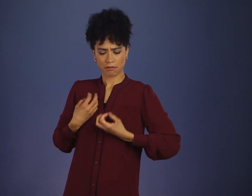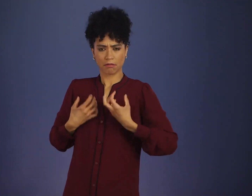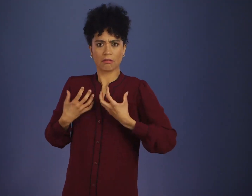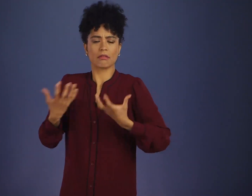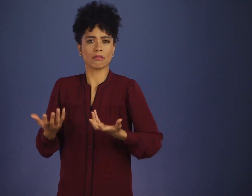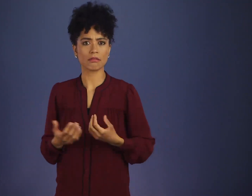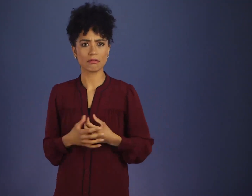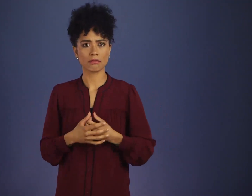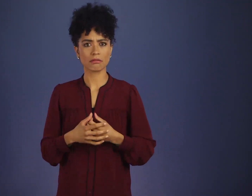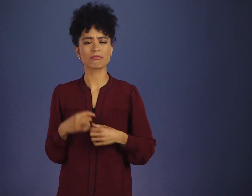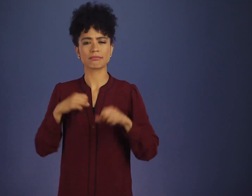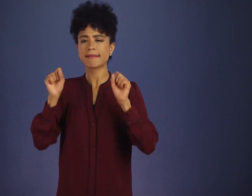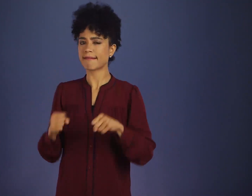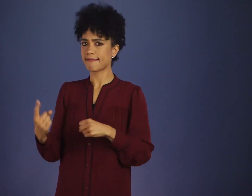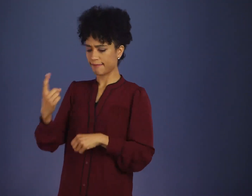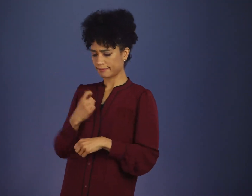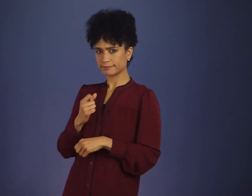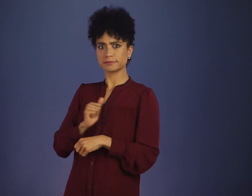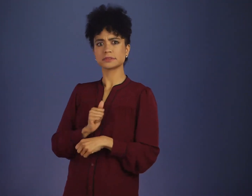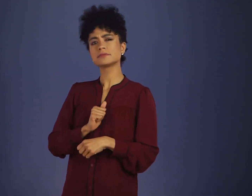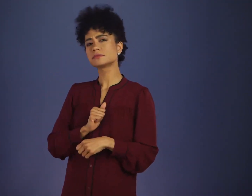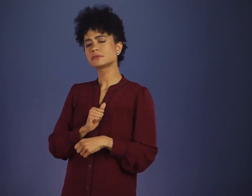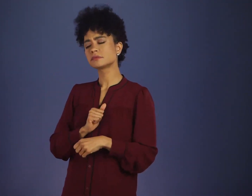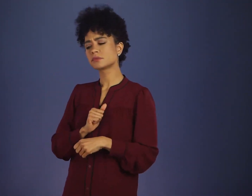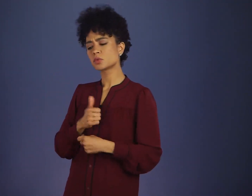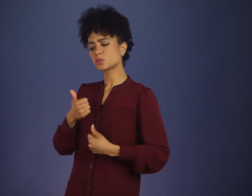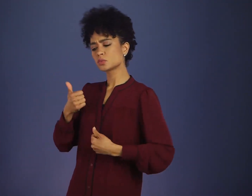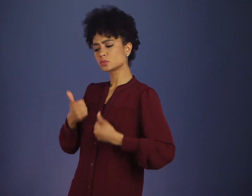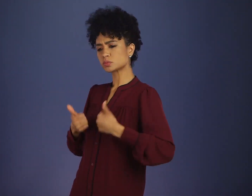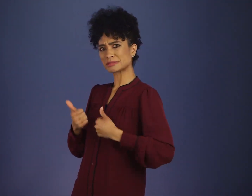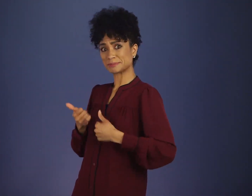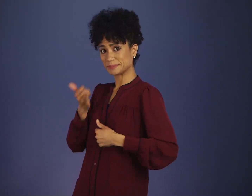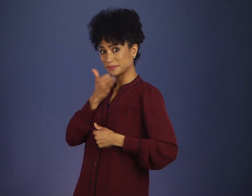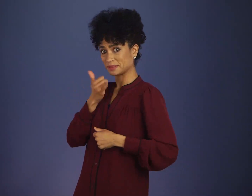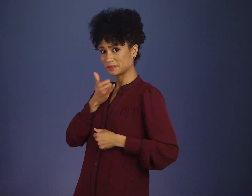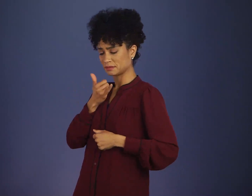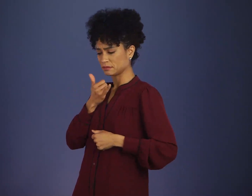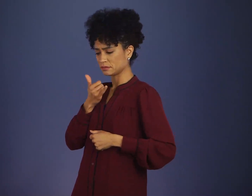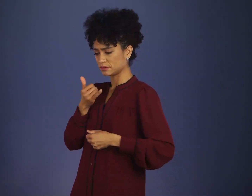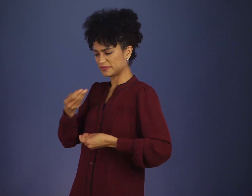I can ask myself to what extent have my own mistakes fed my gnawing anxieties.